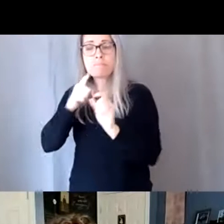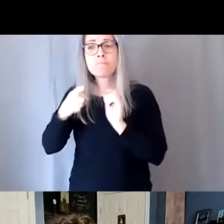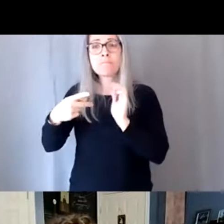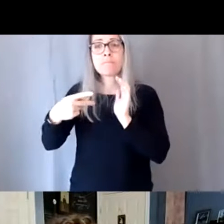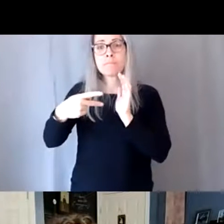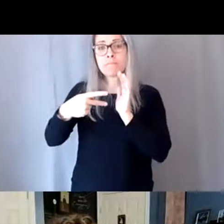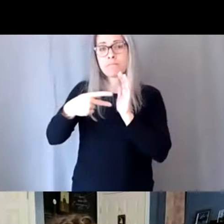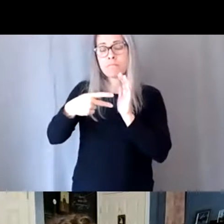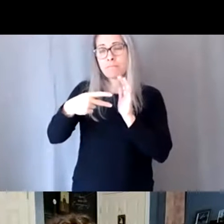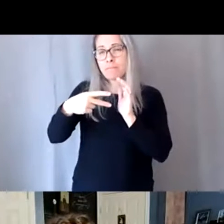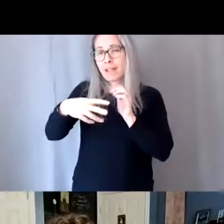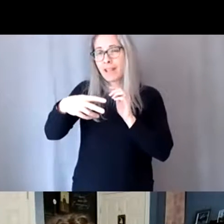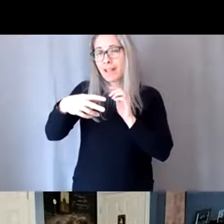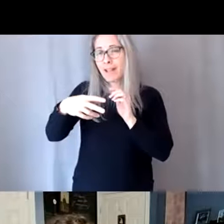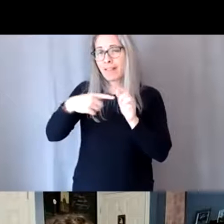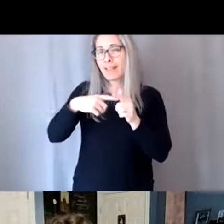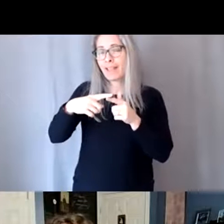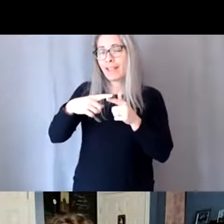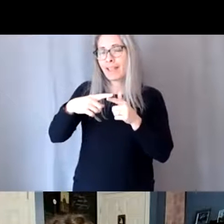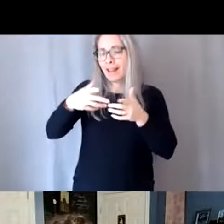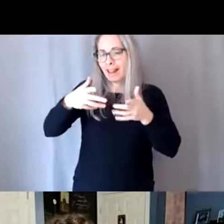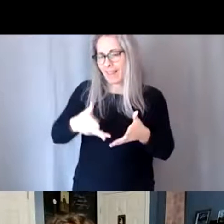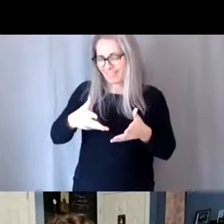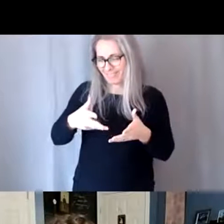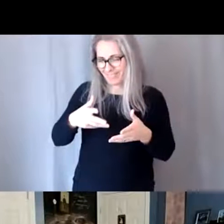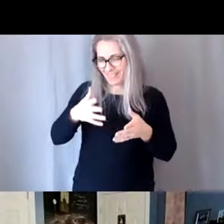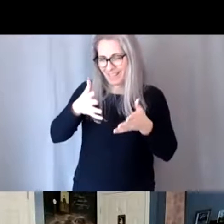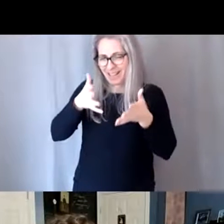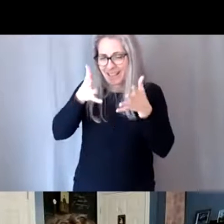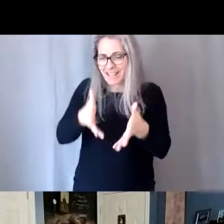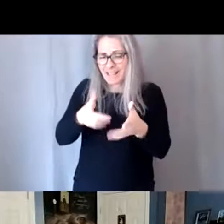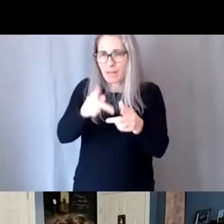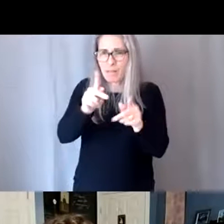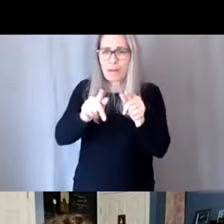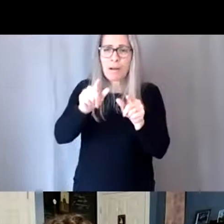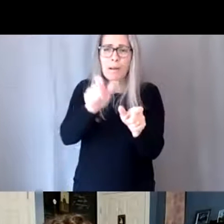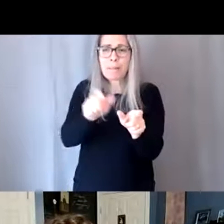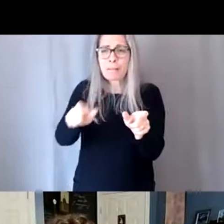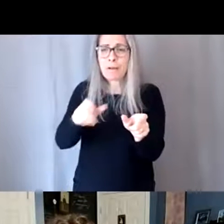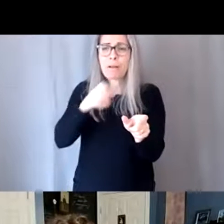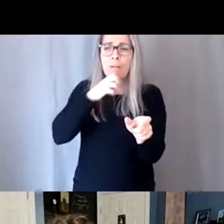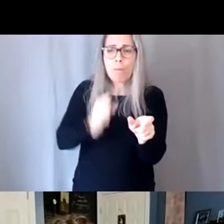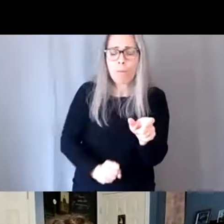this damaged lacking aging declining older adult client